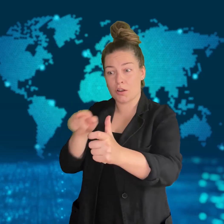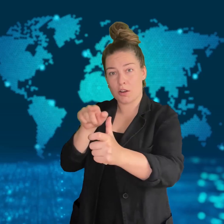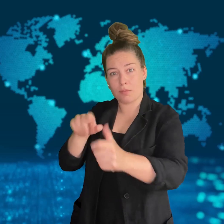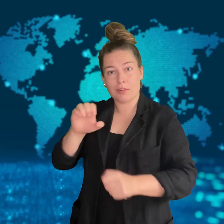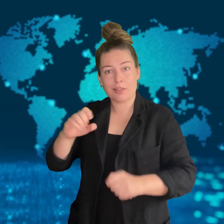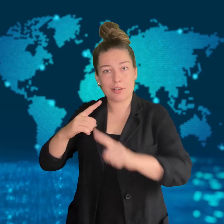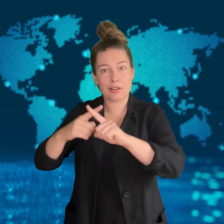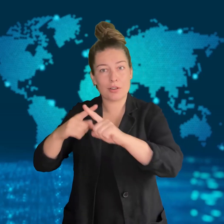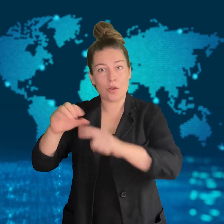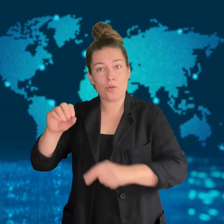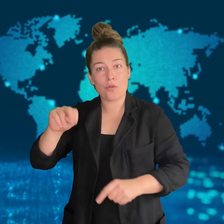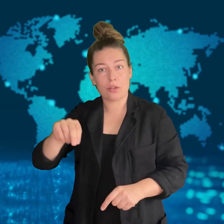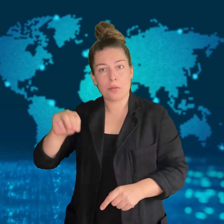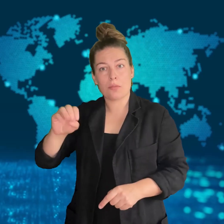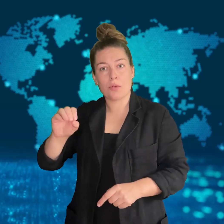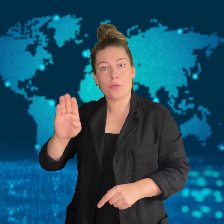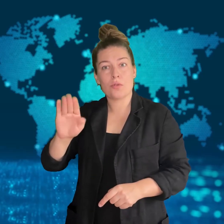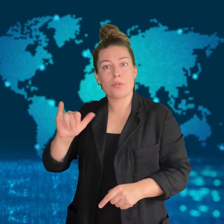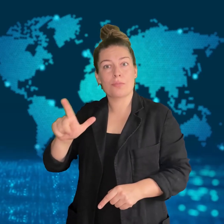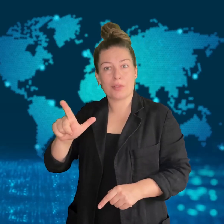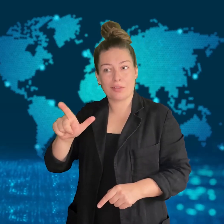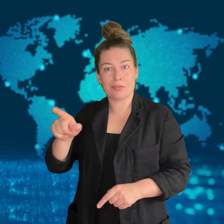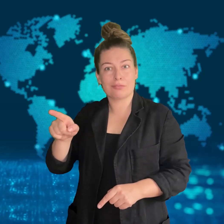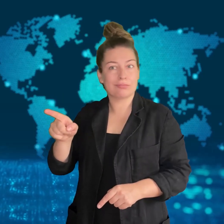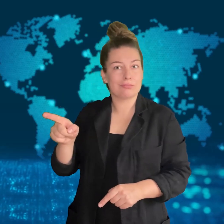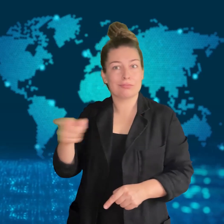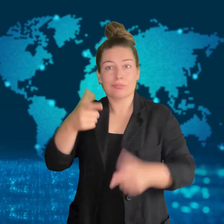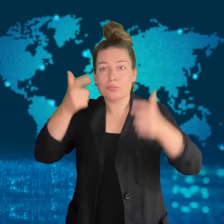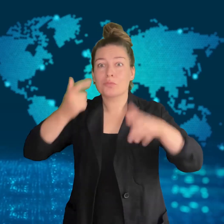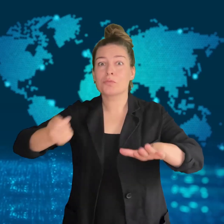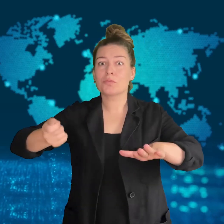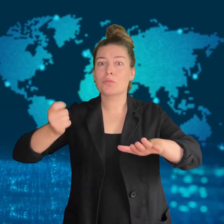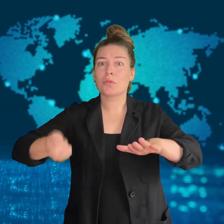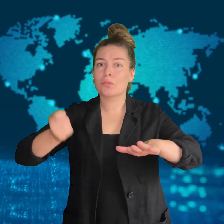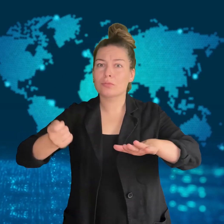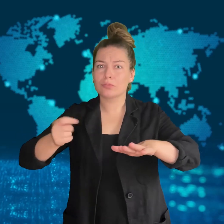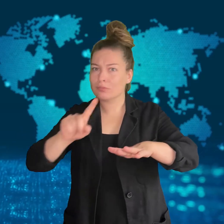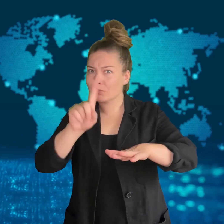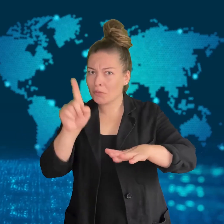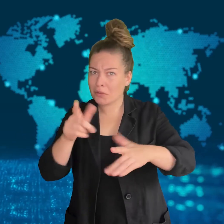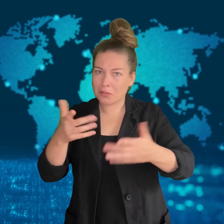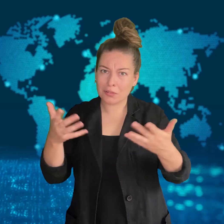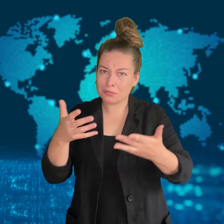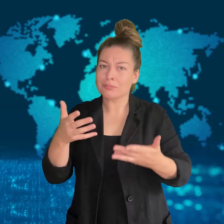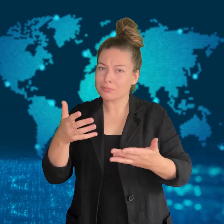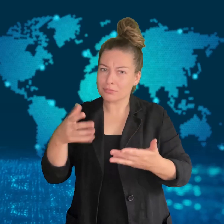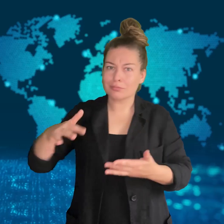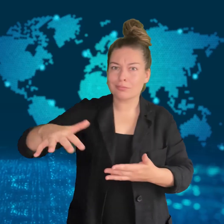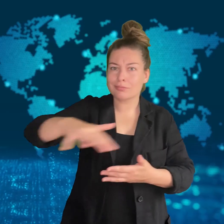deceiving the public into believing that recycling plastic was